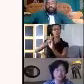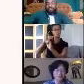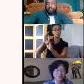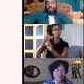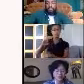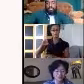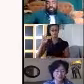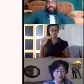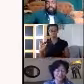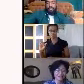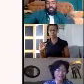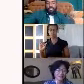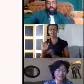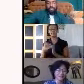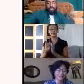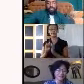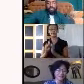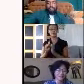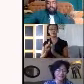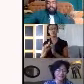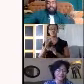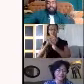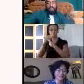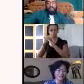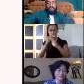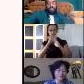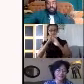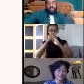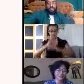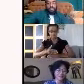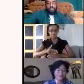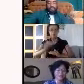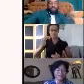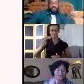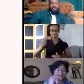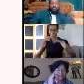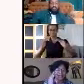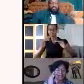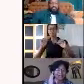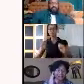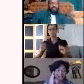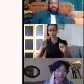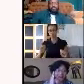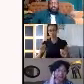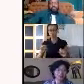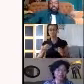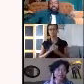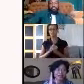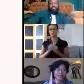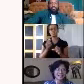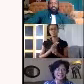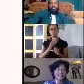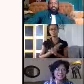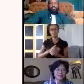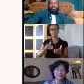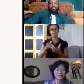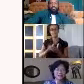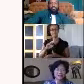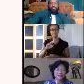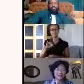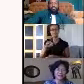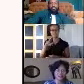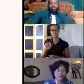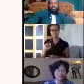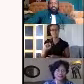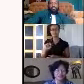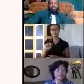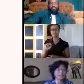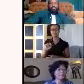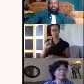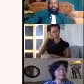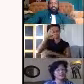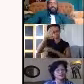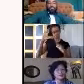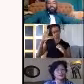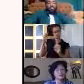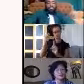barriers and with an anti-racist framework that actually can say racism is a thing that